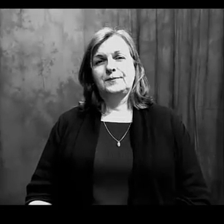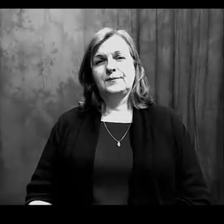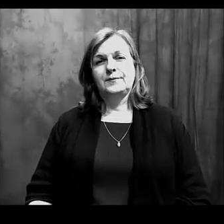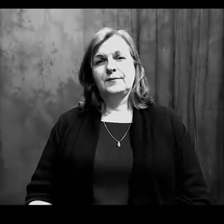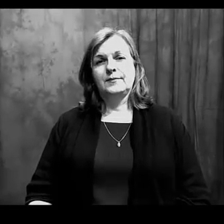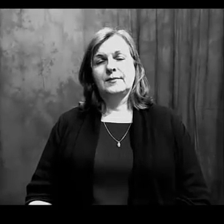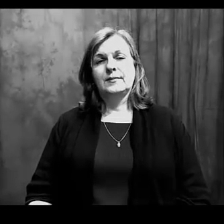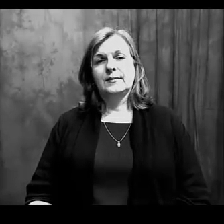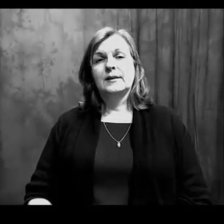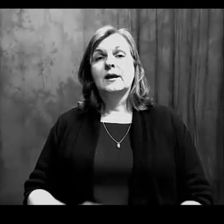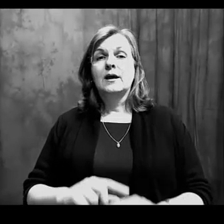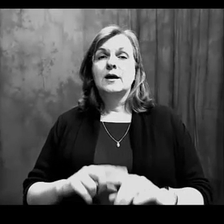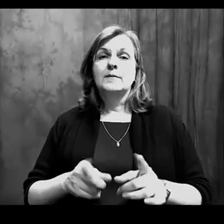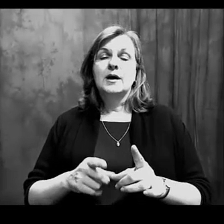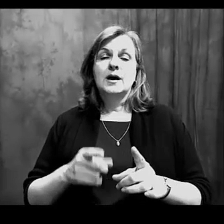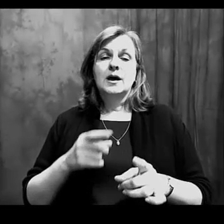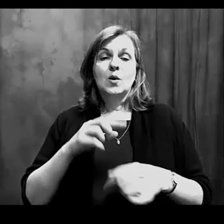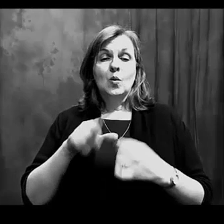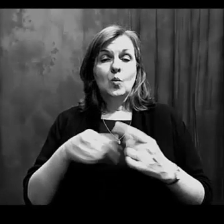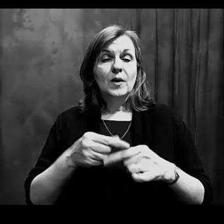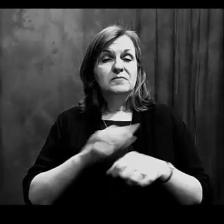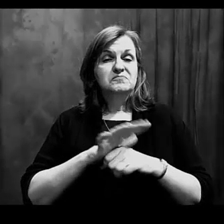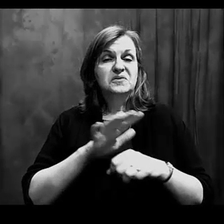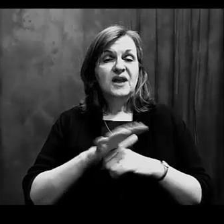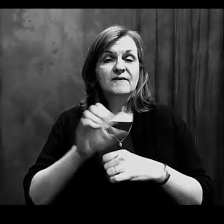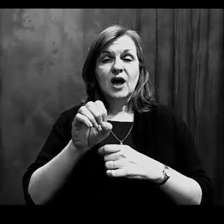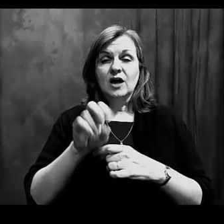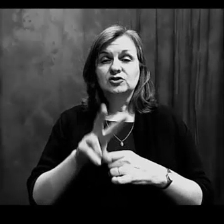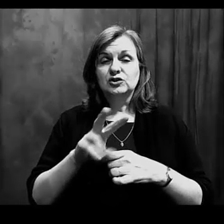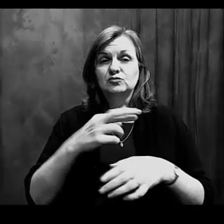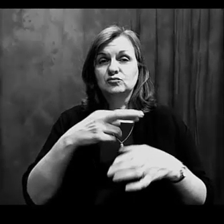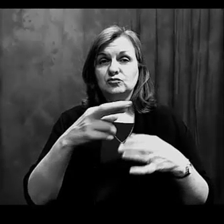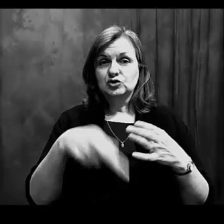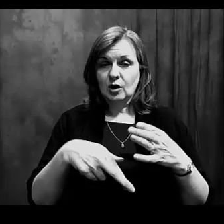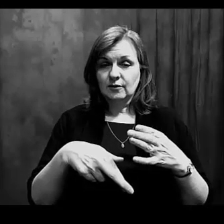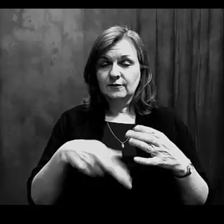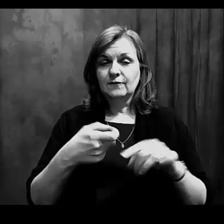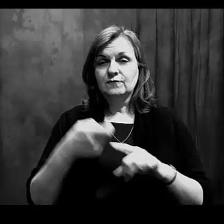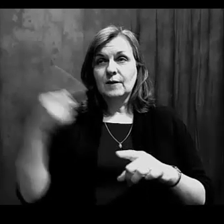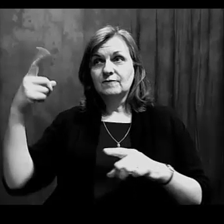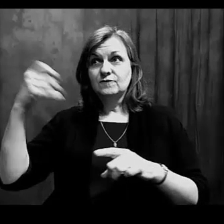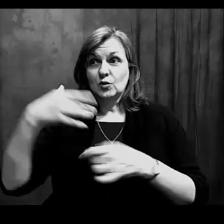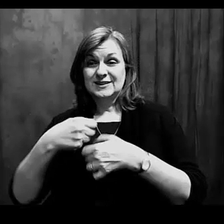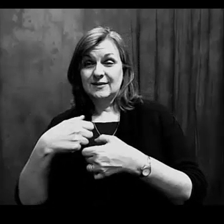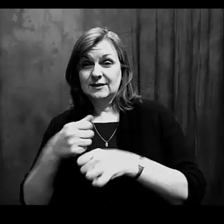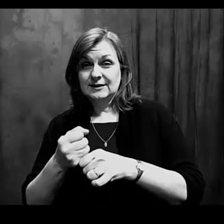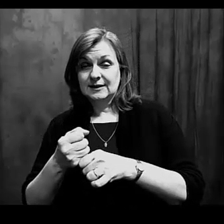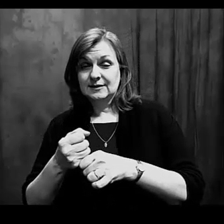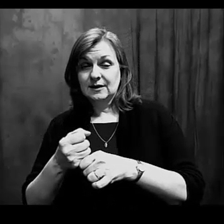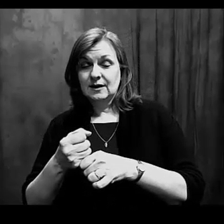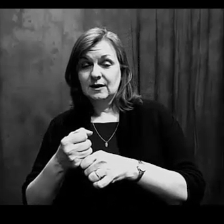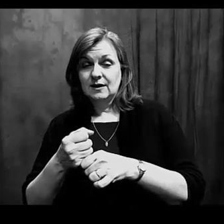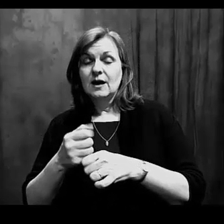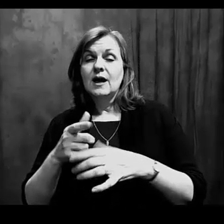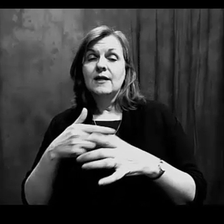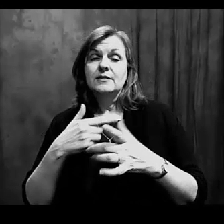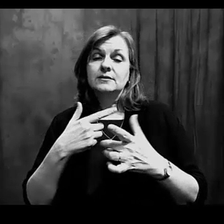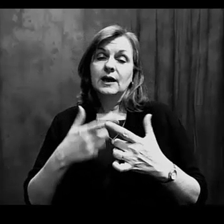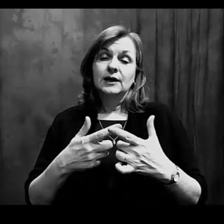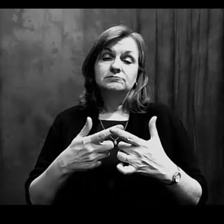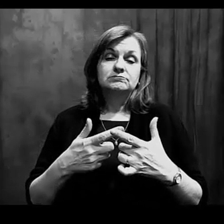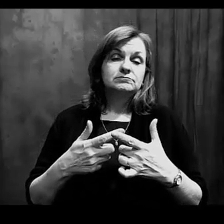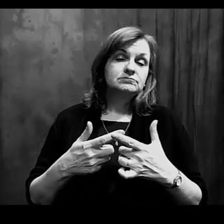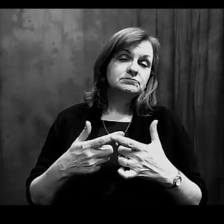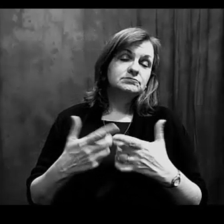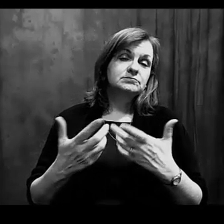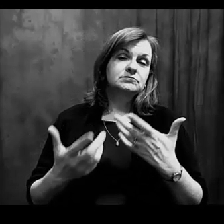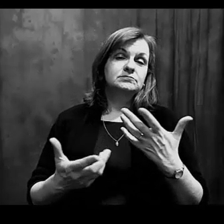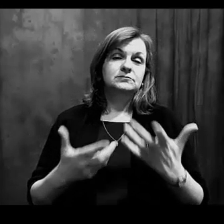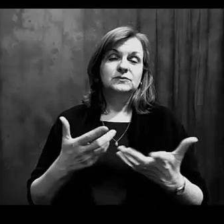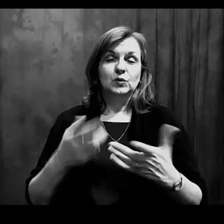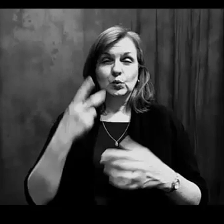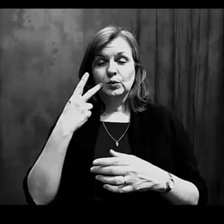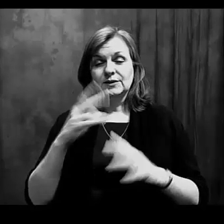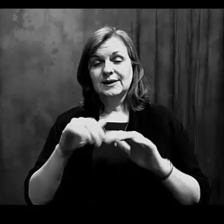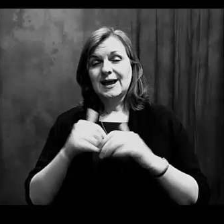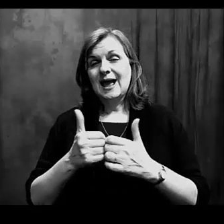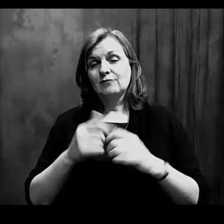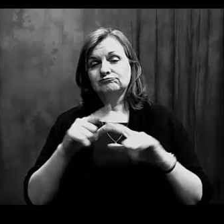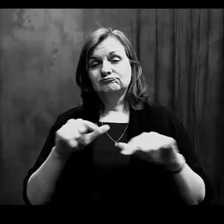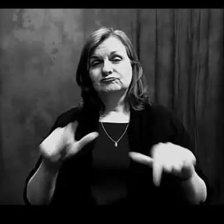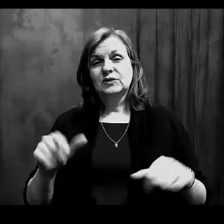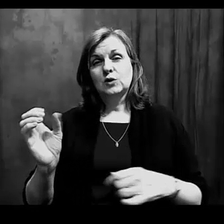but with his development of enough oxygen as a byproduct of photosynthesis to start thinking about how organisms could